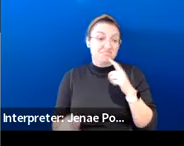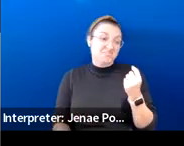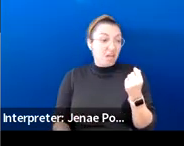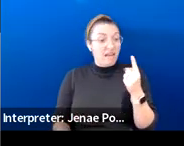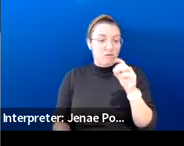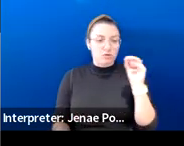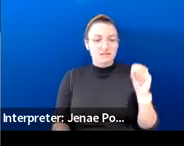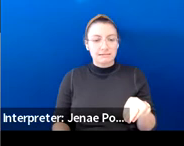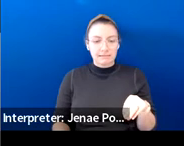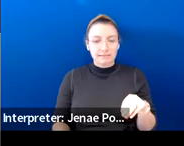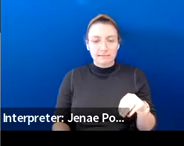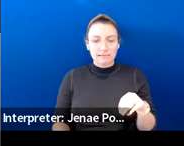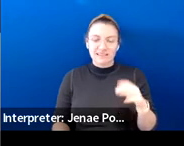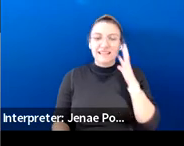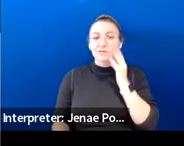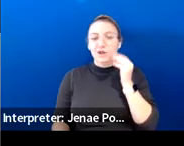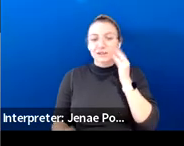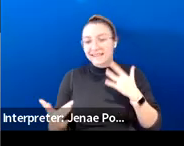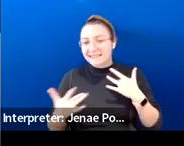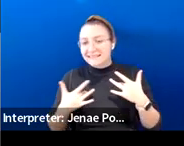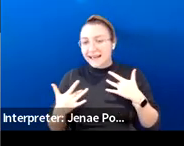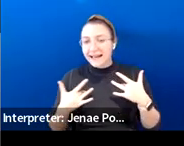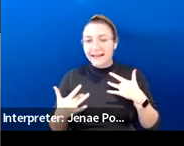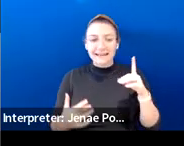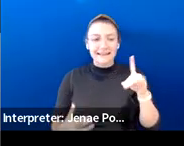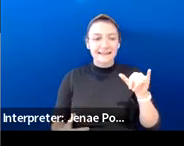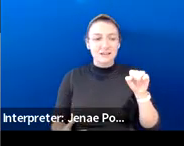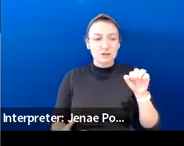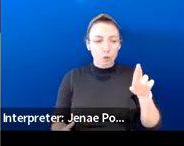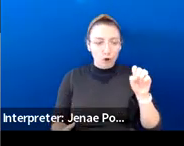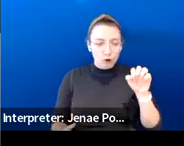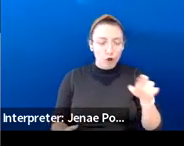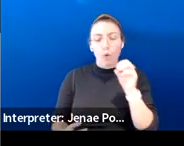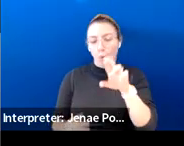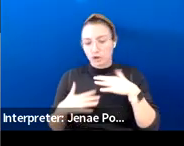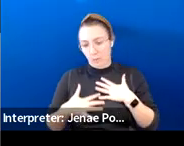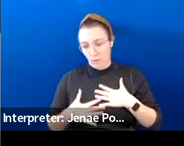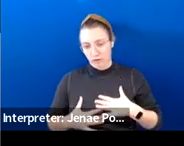of experiencing anxiety disorder, depressive disorder. Now we fast forward two years ahead.